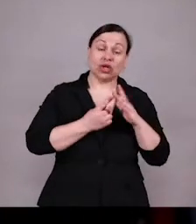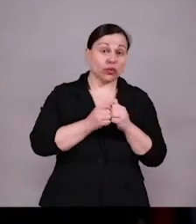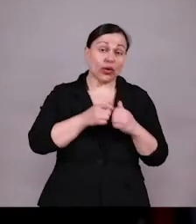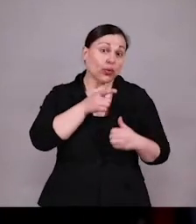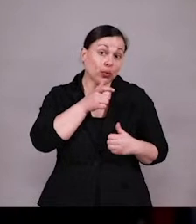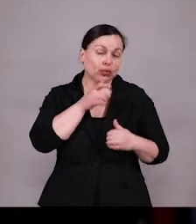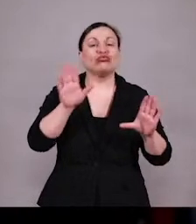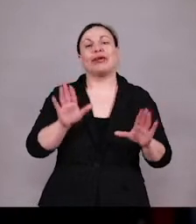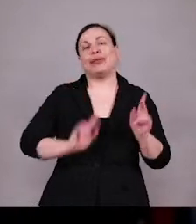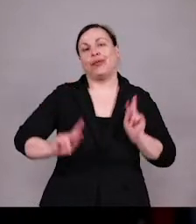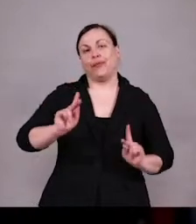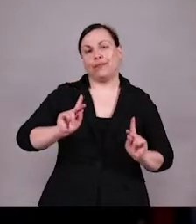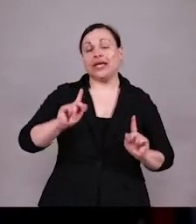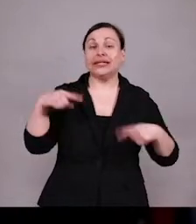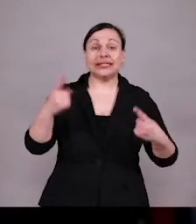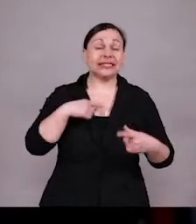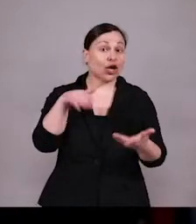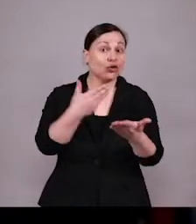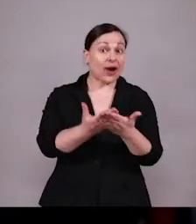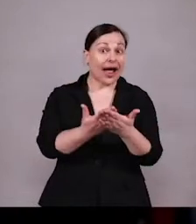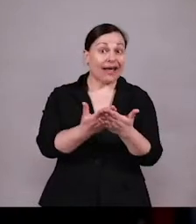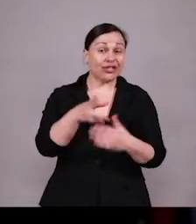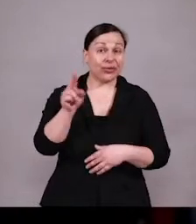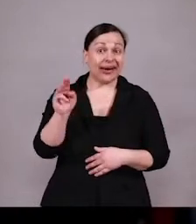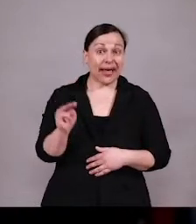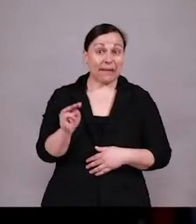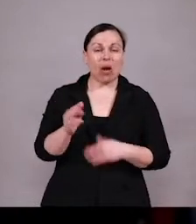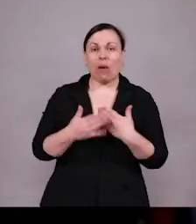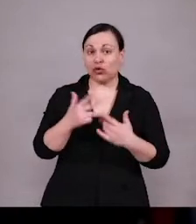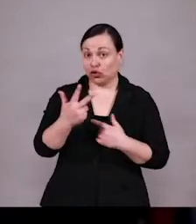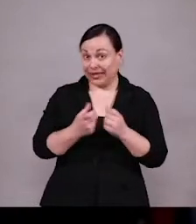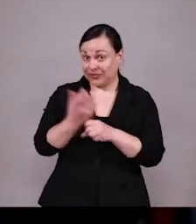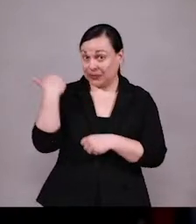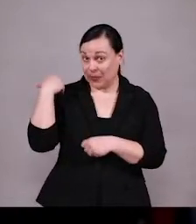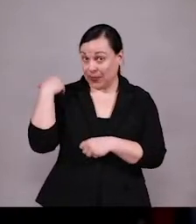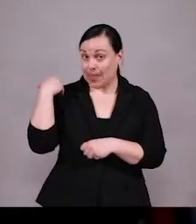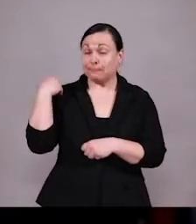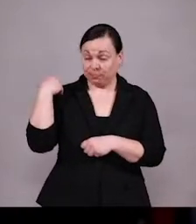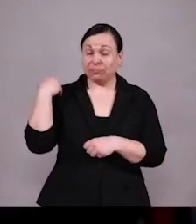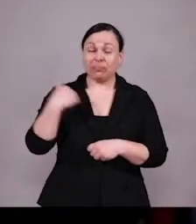with great people--and since my arrival at The University of New Mexico nearly three years ago,